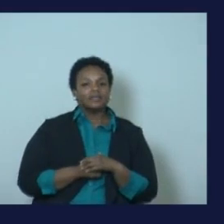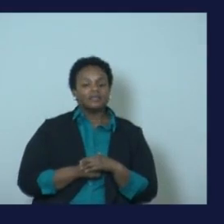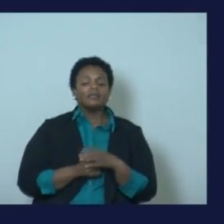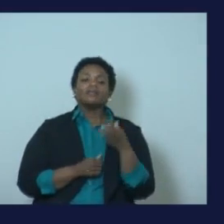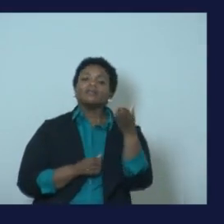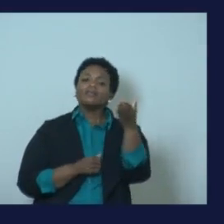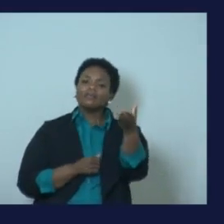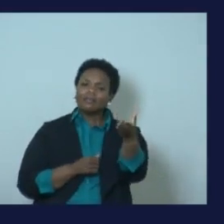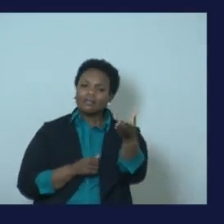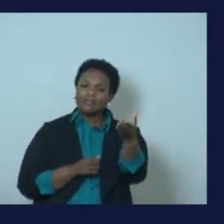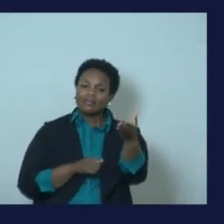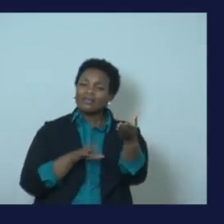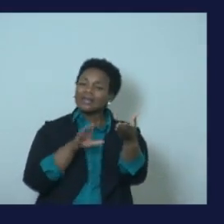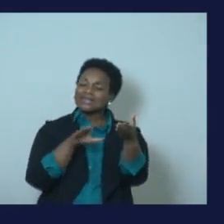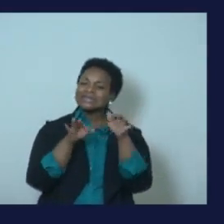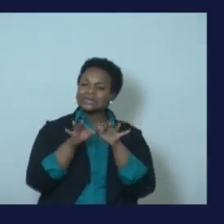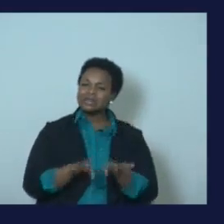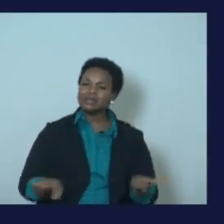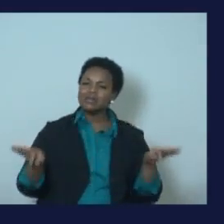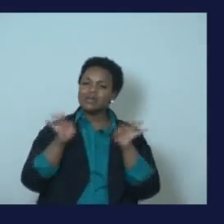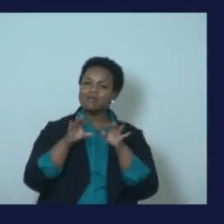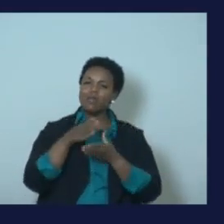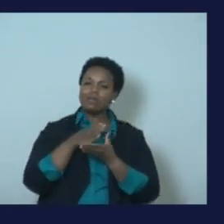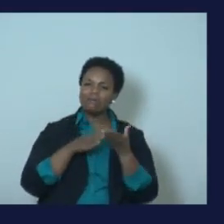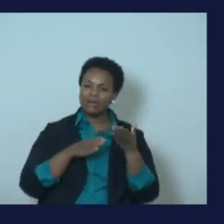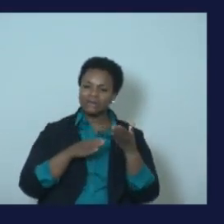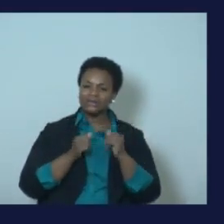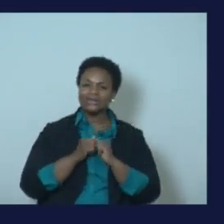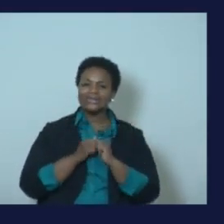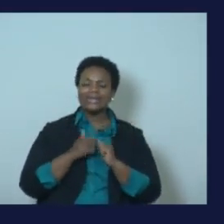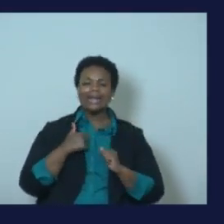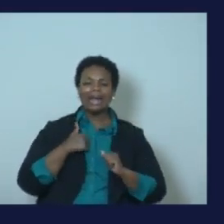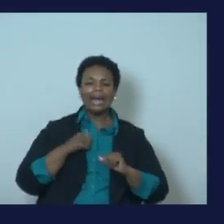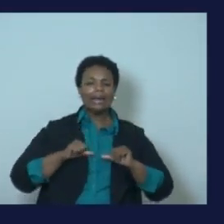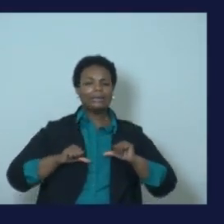I’VE GOT ANOTHER SLIDE. THERE WE GO.